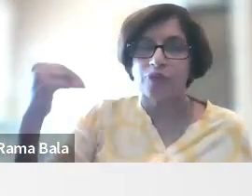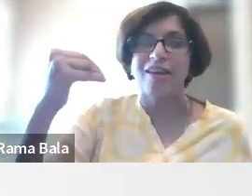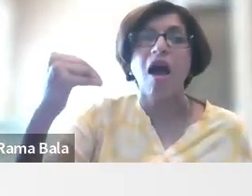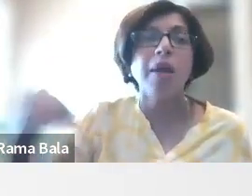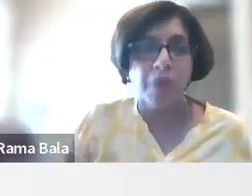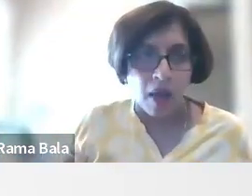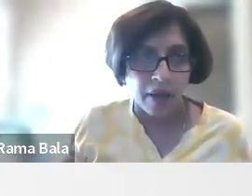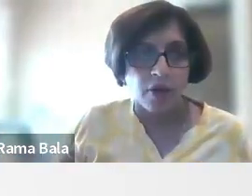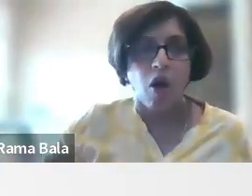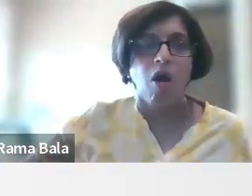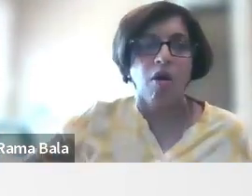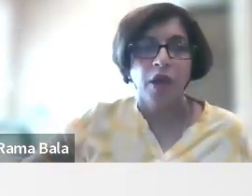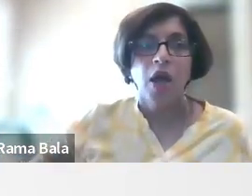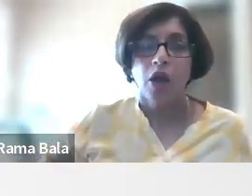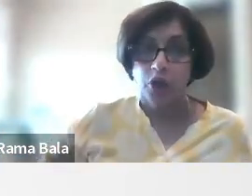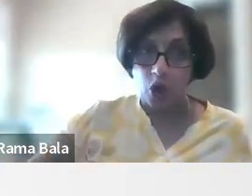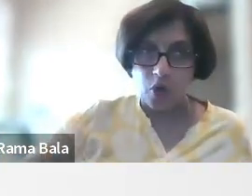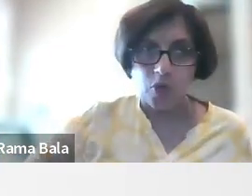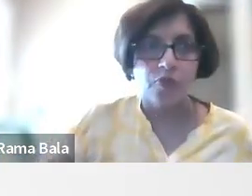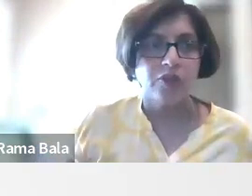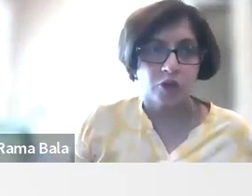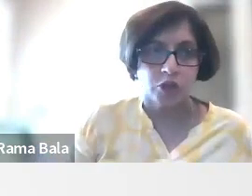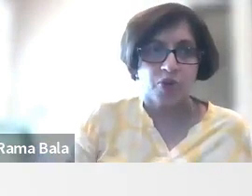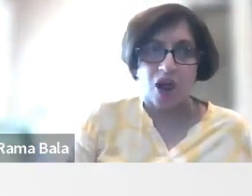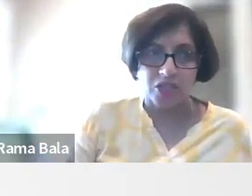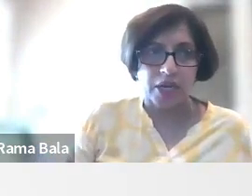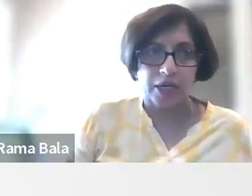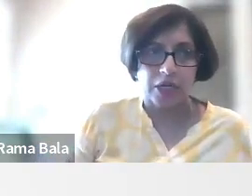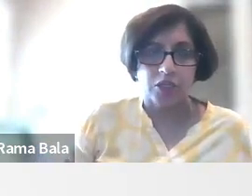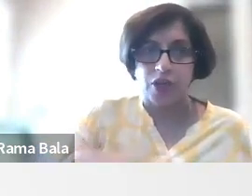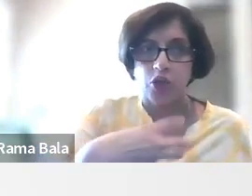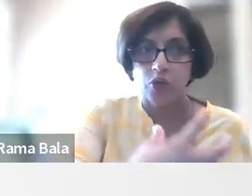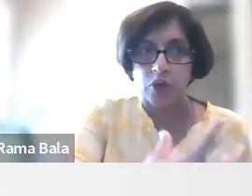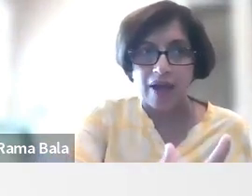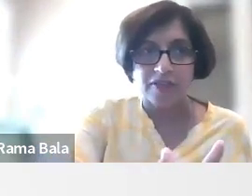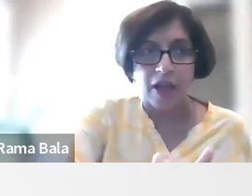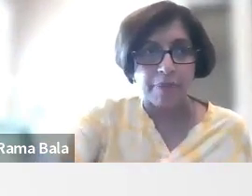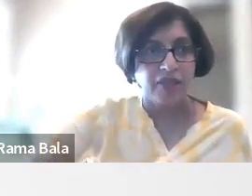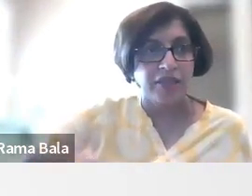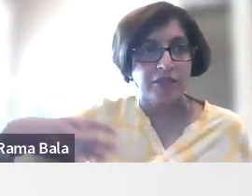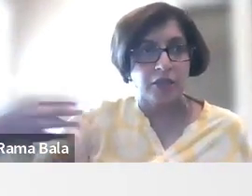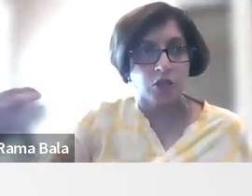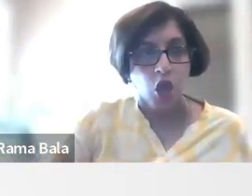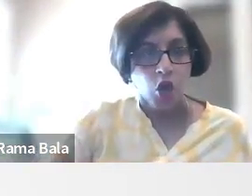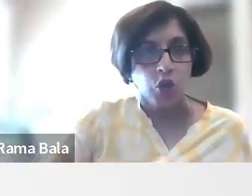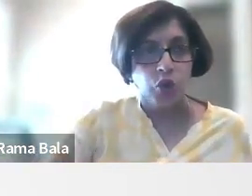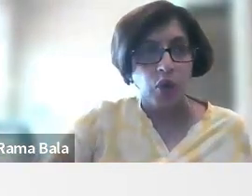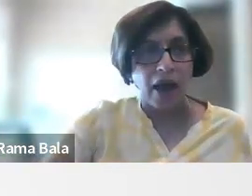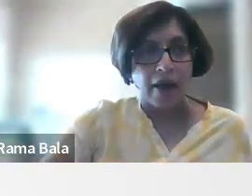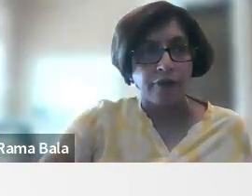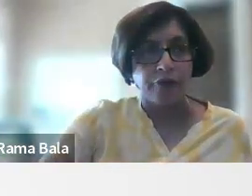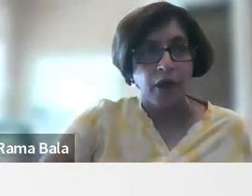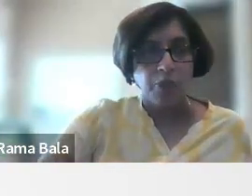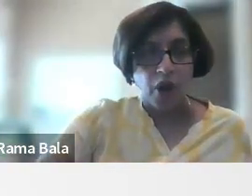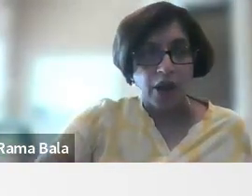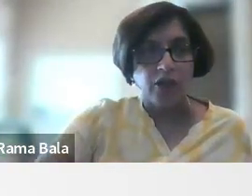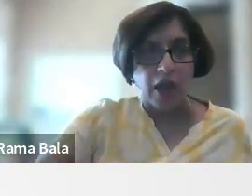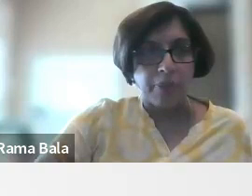of a timeline of your own research project. Because we have this hypothesis you have prior to the